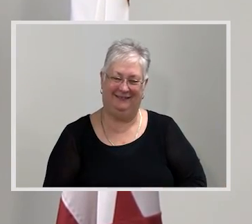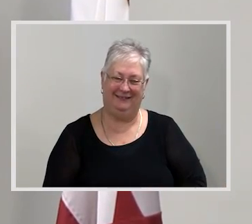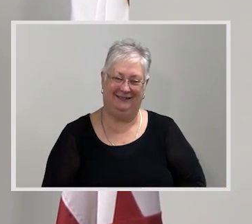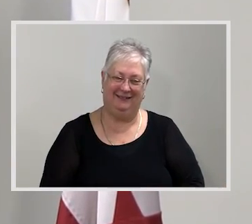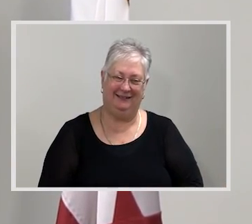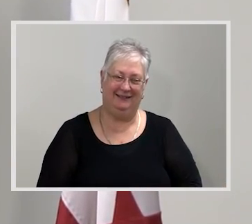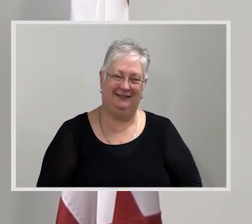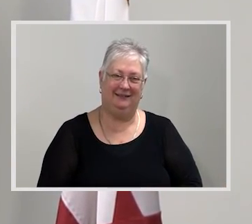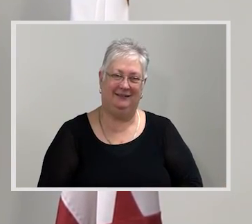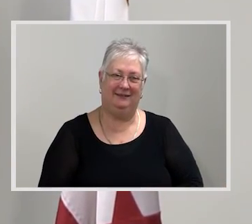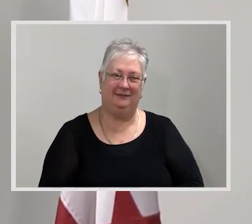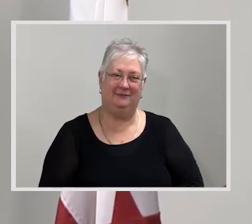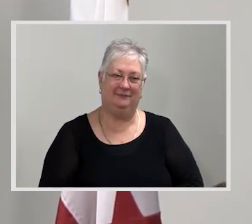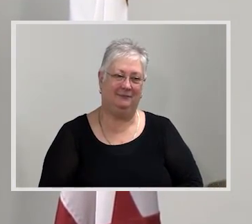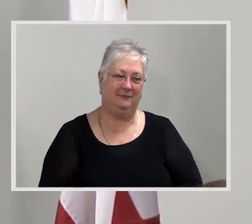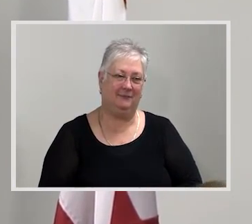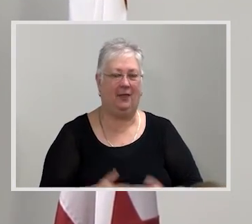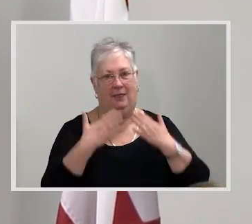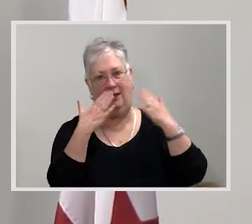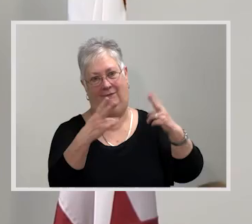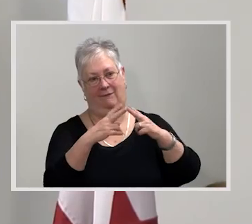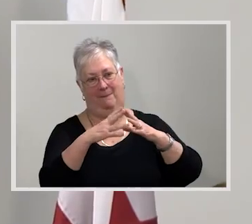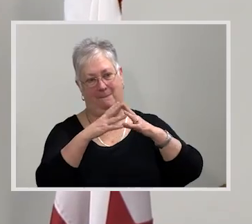THANK YOU VERY MUCH, EVERYBODY. WE'LL SEE YOU OUT THERE.